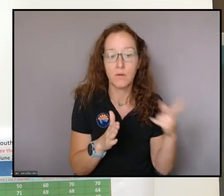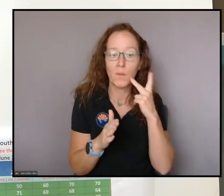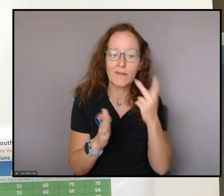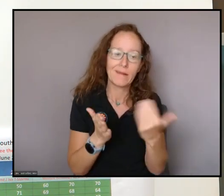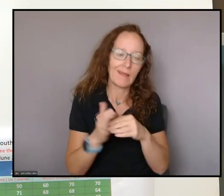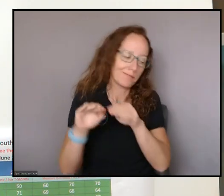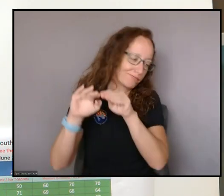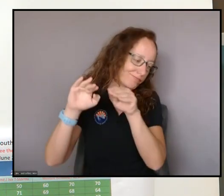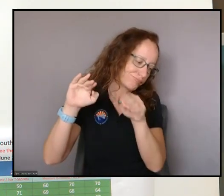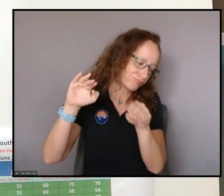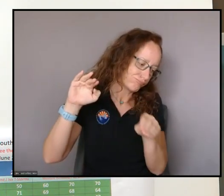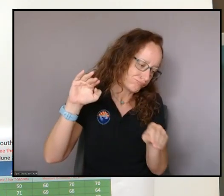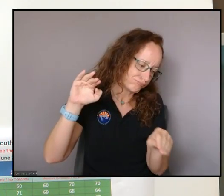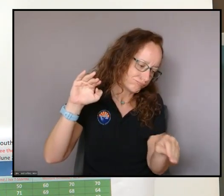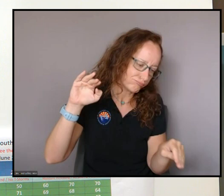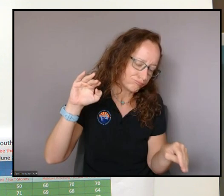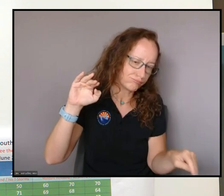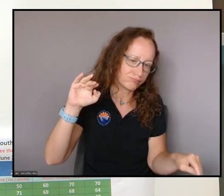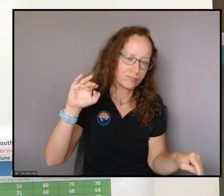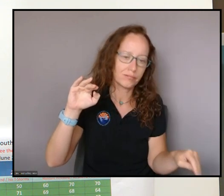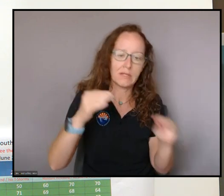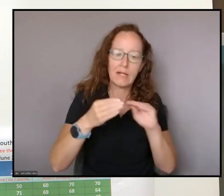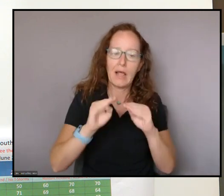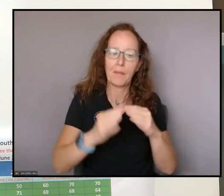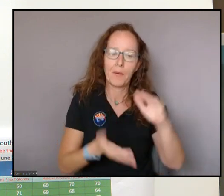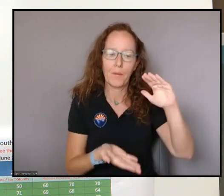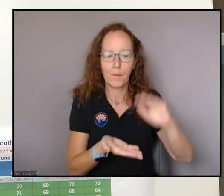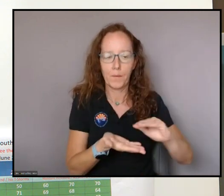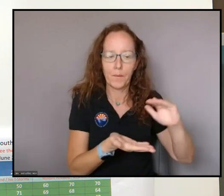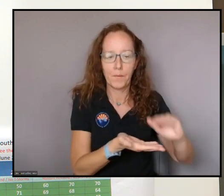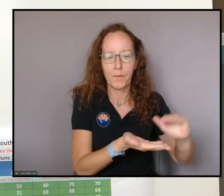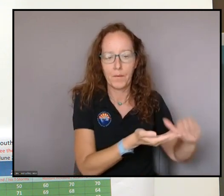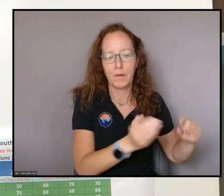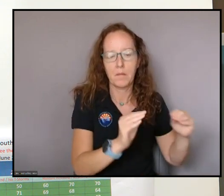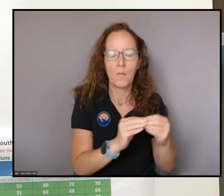amounts. Probably more isolated thunderstorms. Now, in monsoon